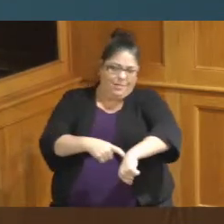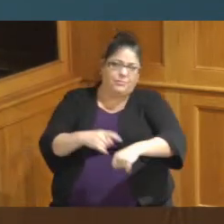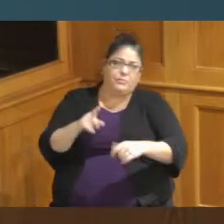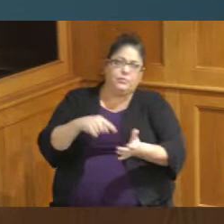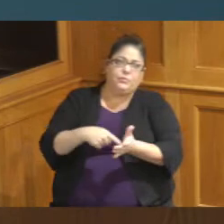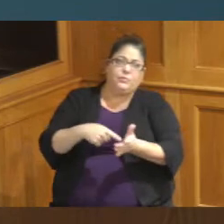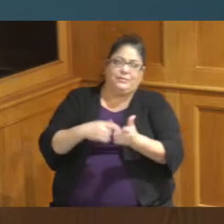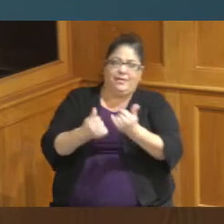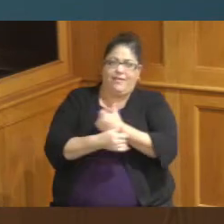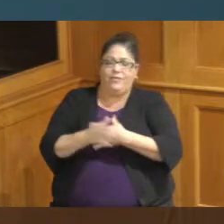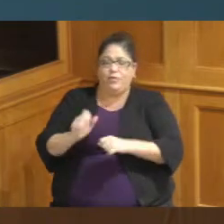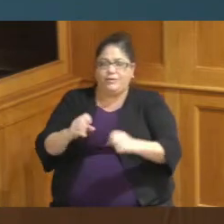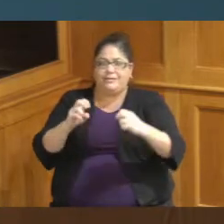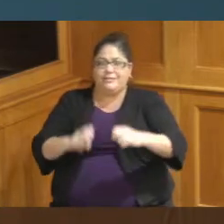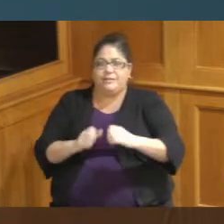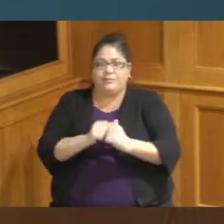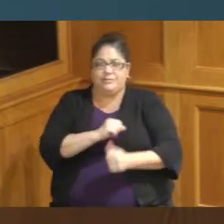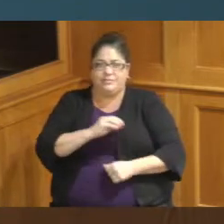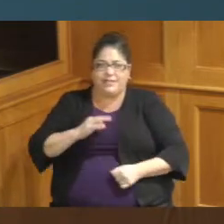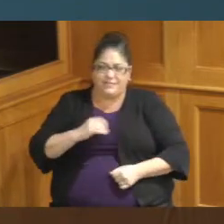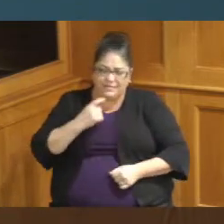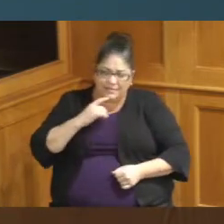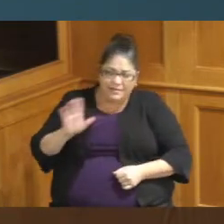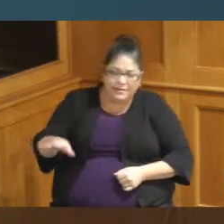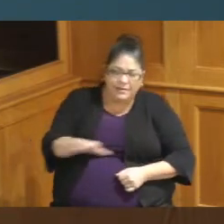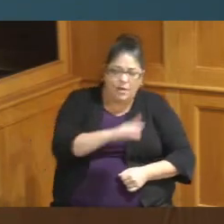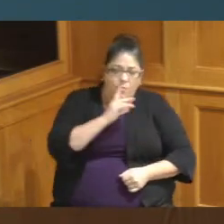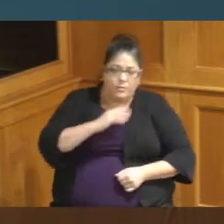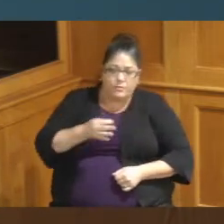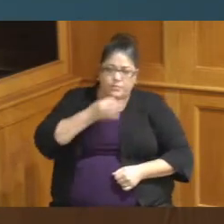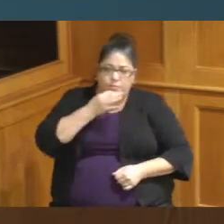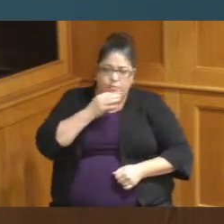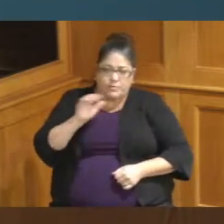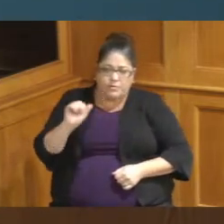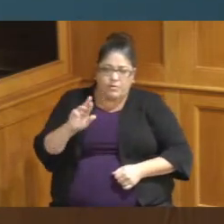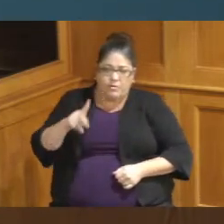could have sat down with your staff and said hey they getting ready to do the ARPA here let me give